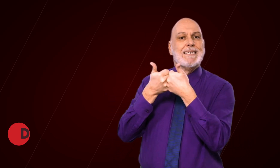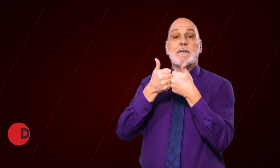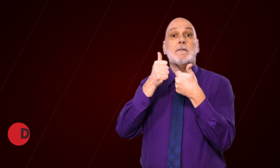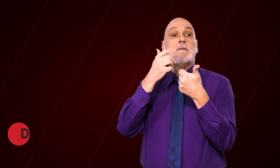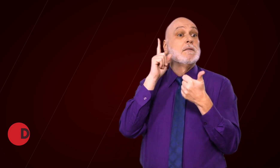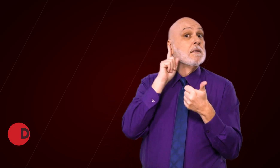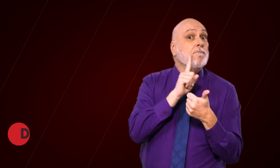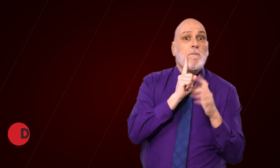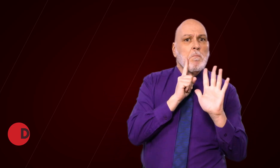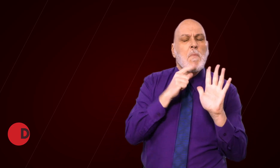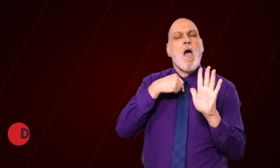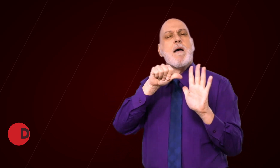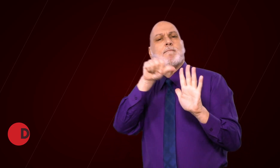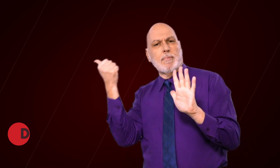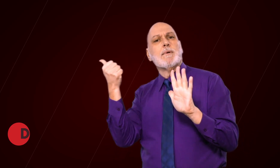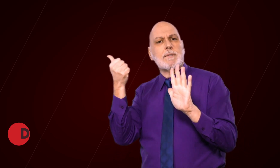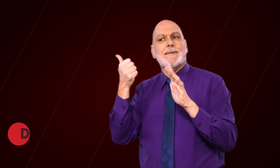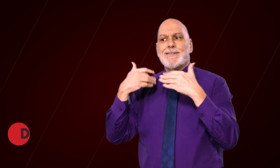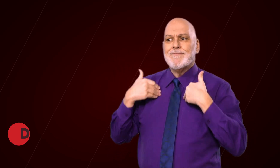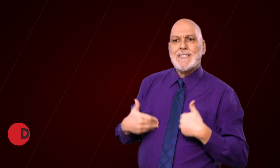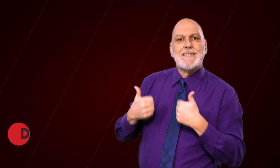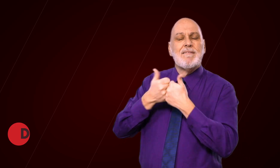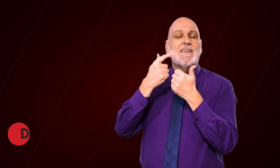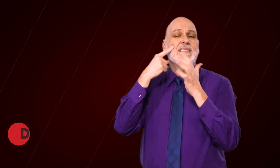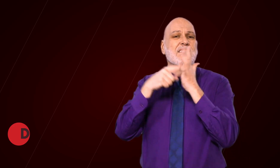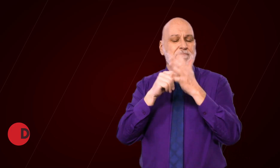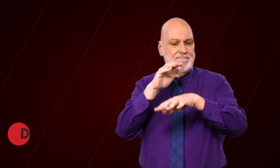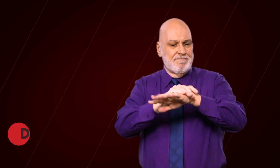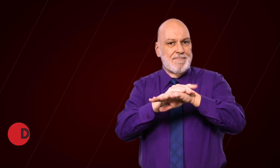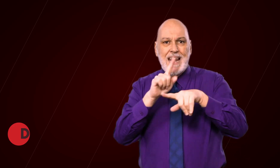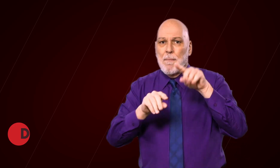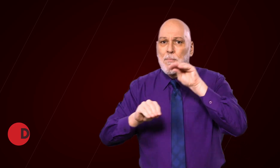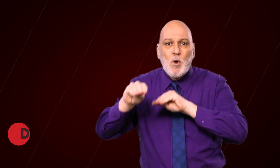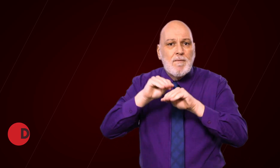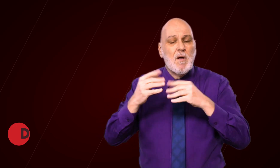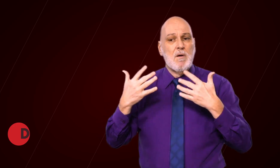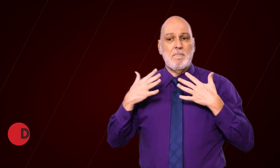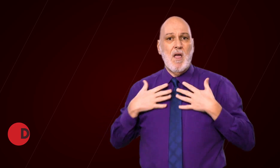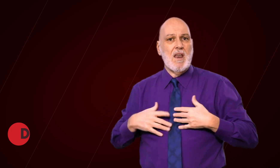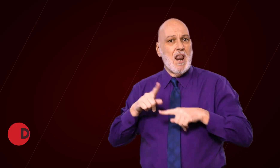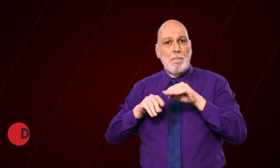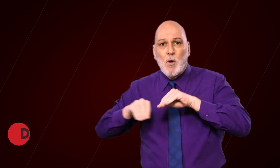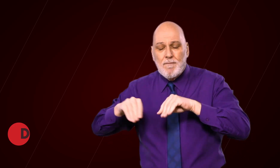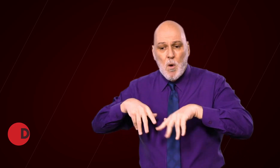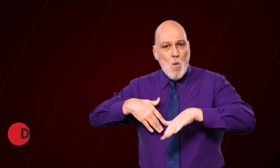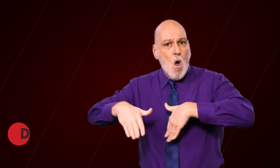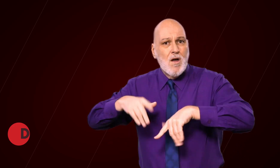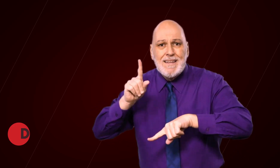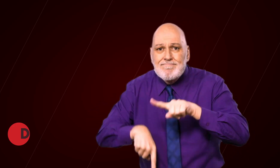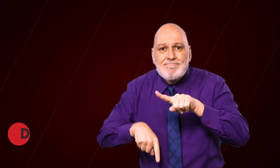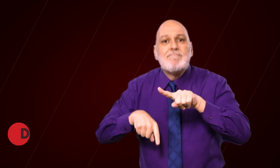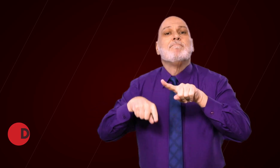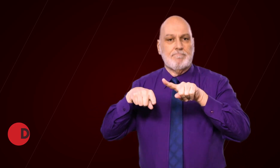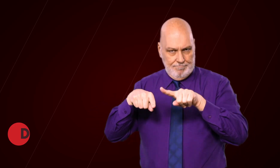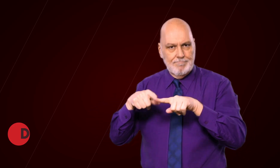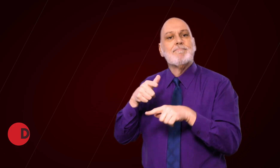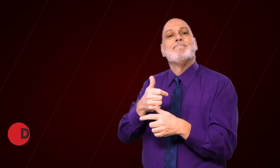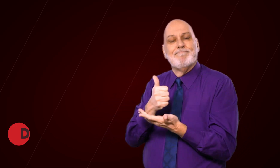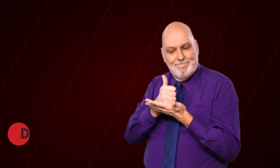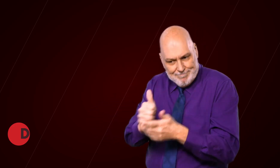life with a disability other than blindness,